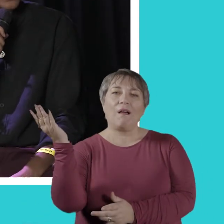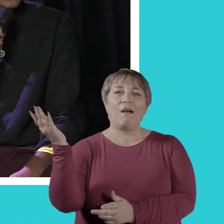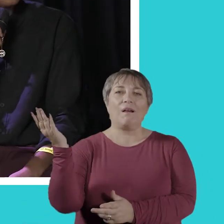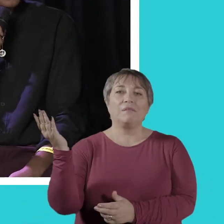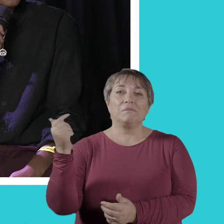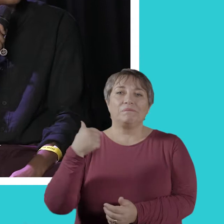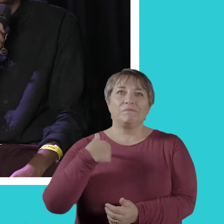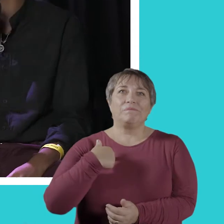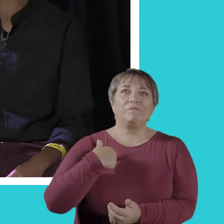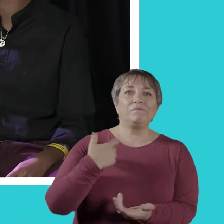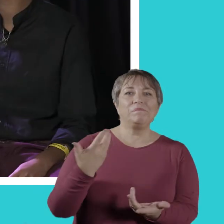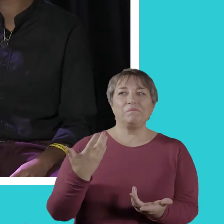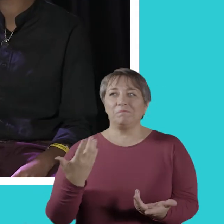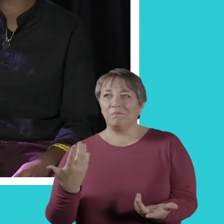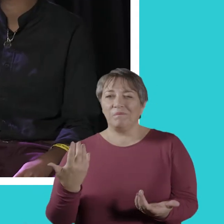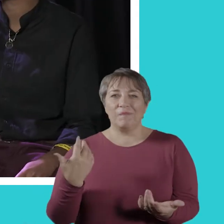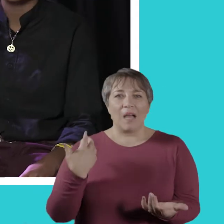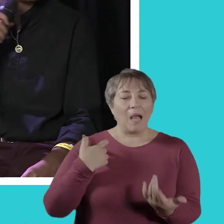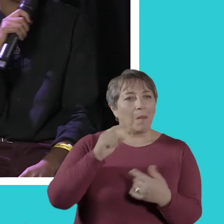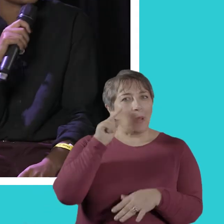And yeah my I'm really I'm really looking forward to this conversation because